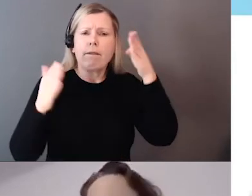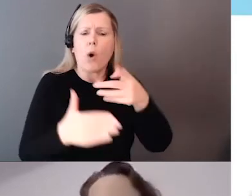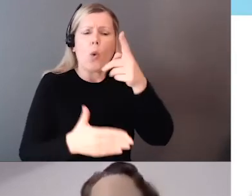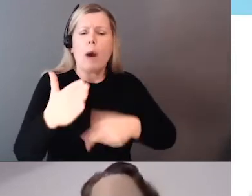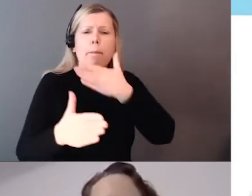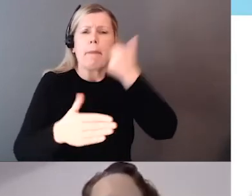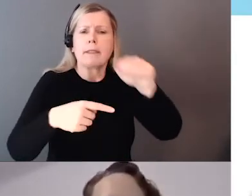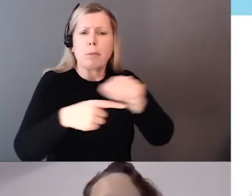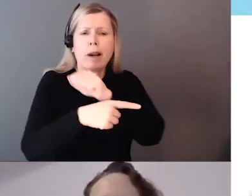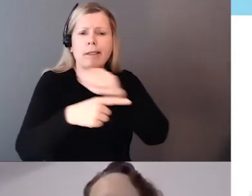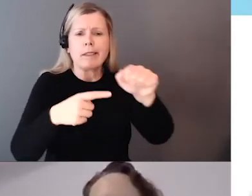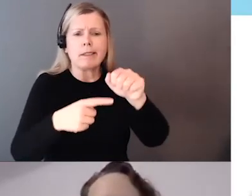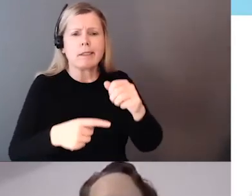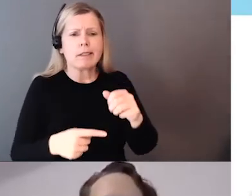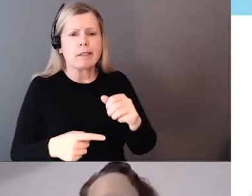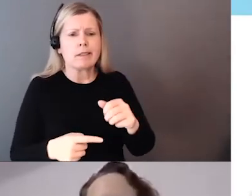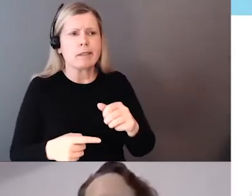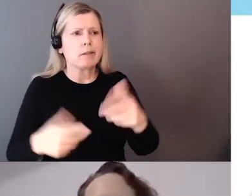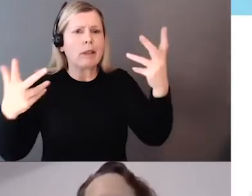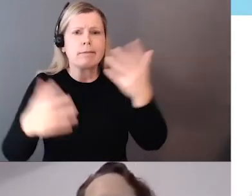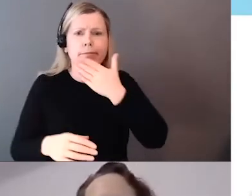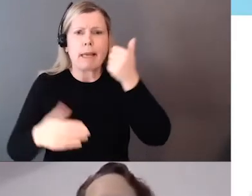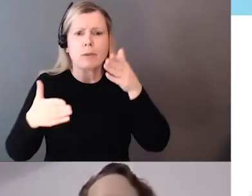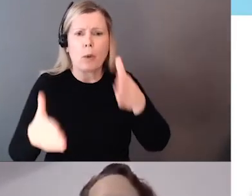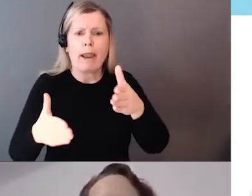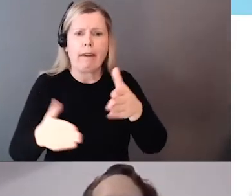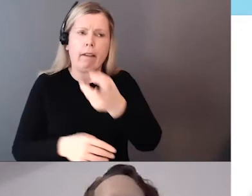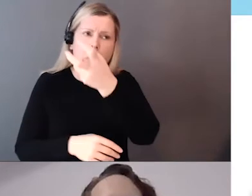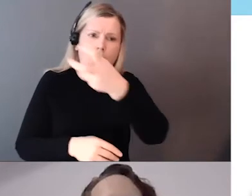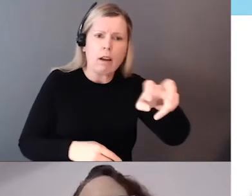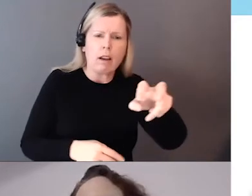go about doing this? We have an example, just some of the literature here that's coming out on it.